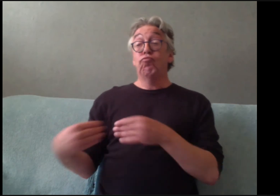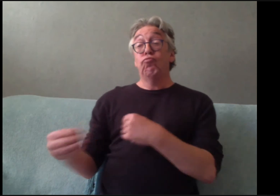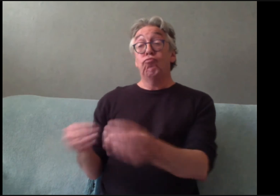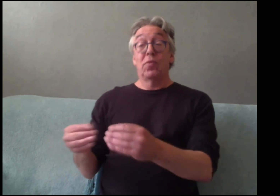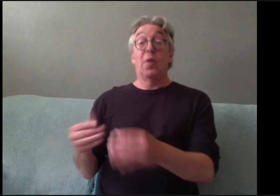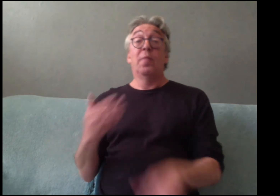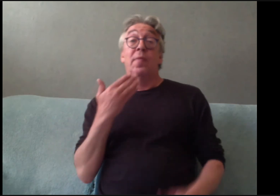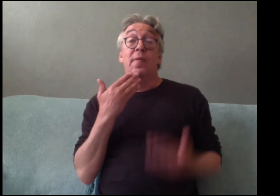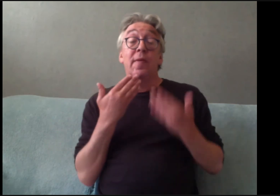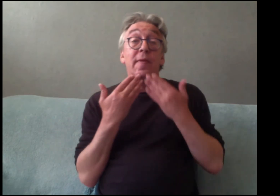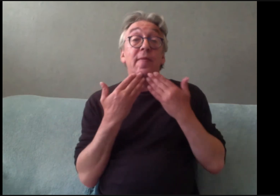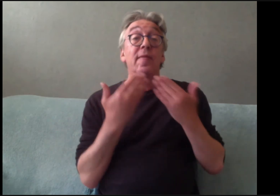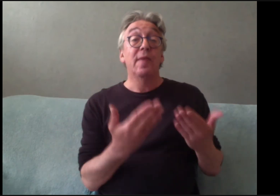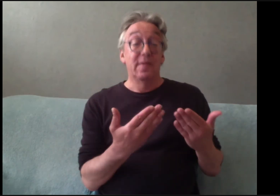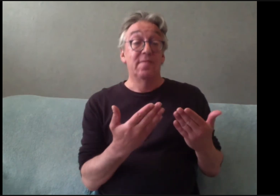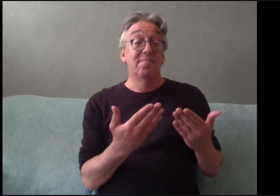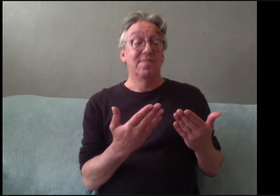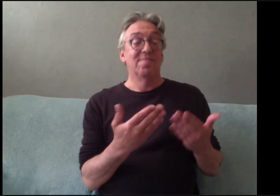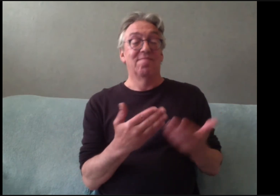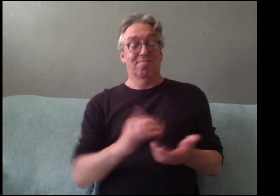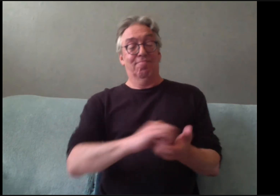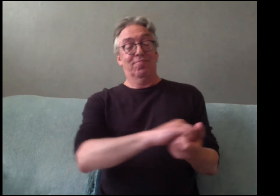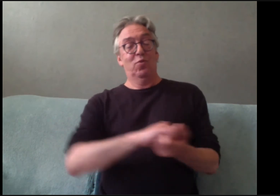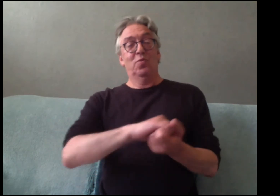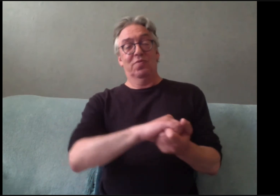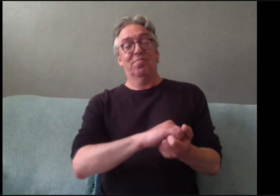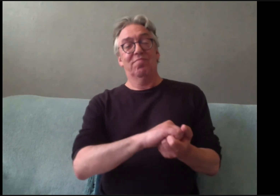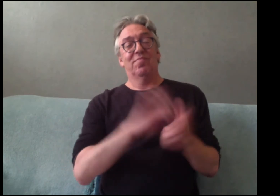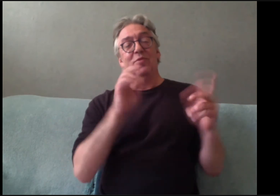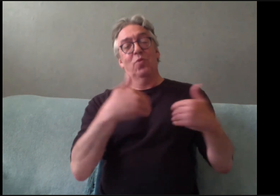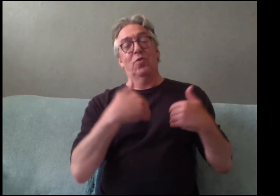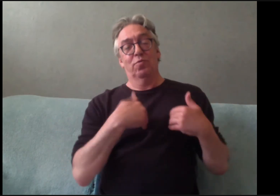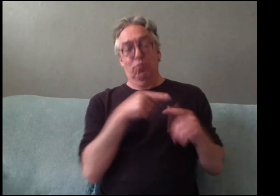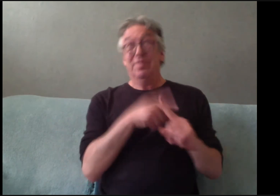they also have reported that there is sometimes cases of harassment